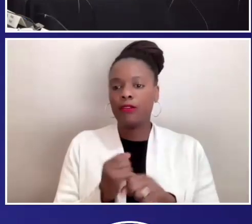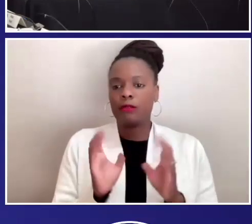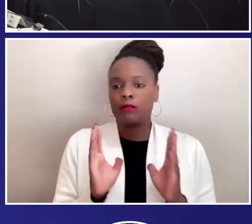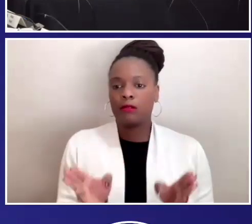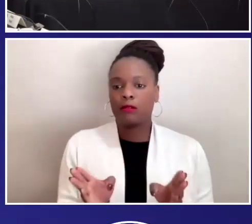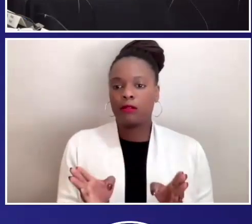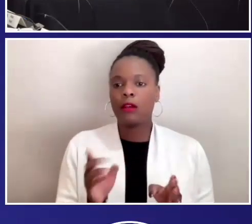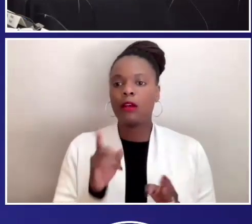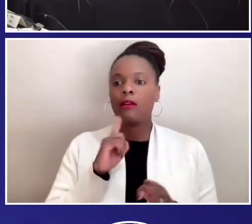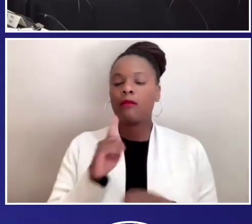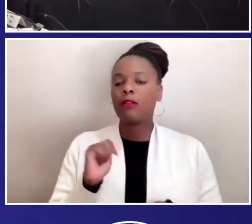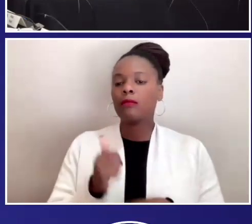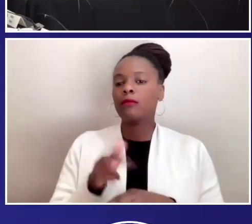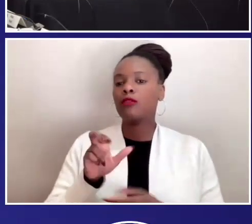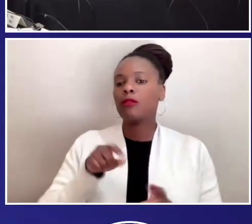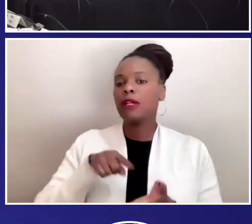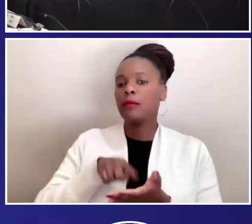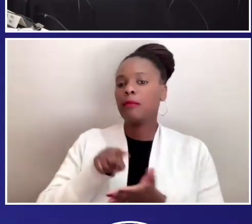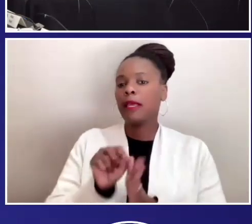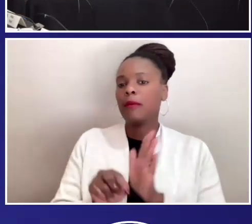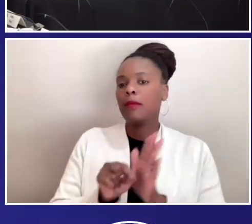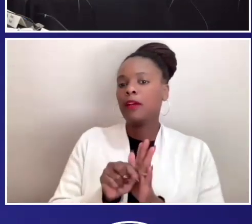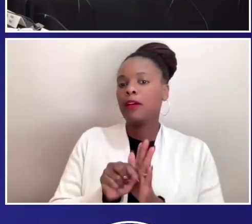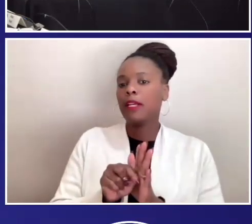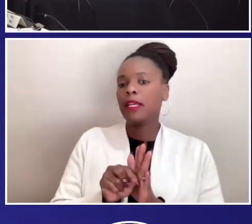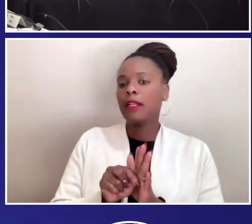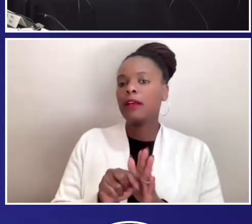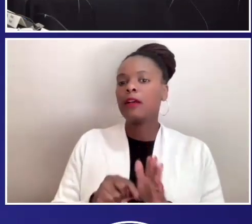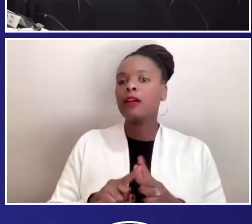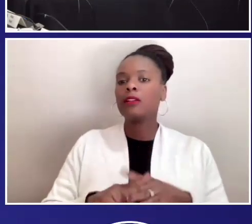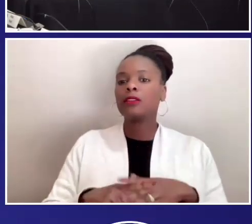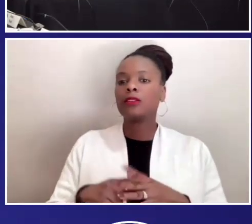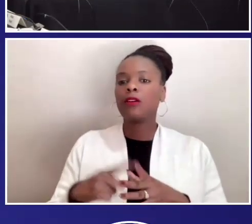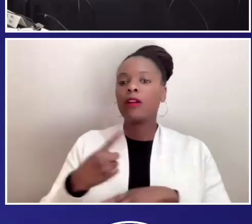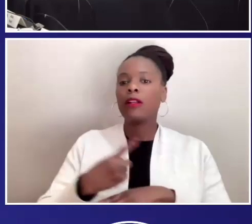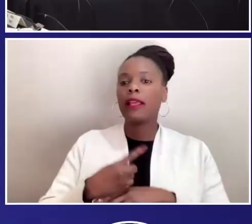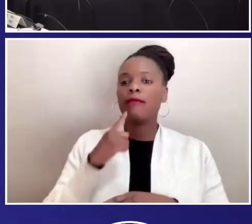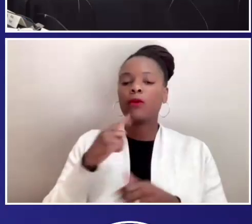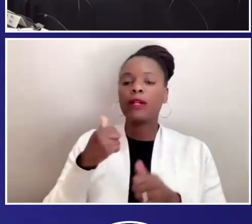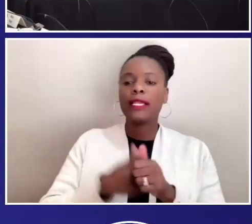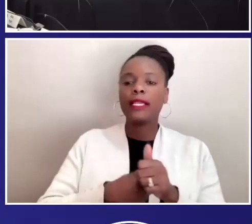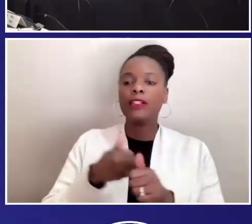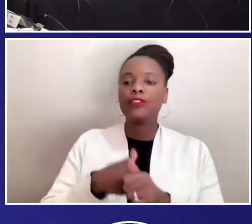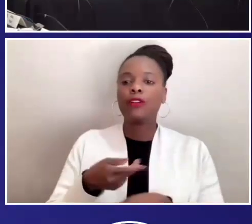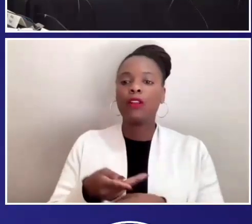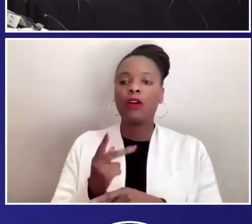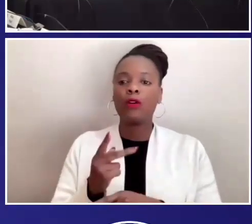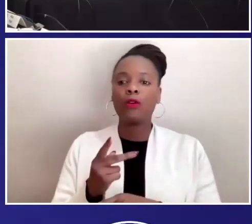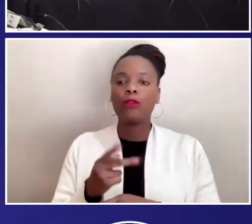that repays loans on which the Secretary has paid accrued interest under this section, the three-year period includes the